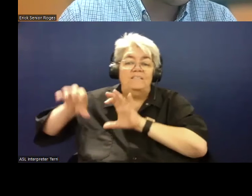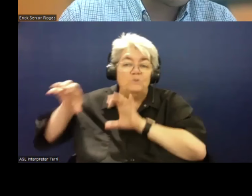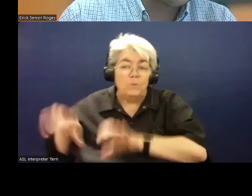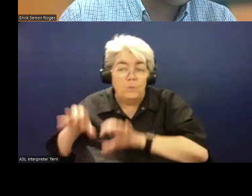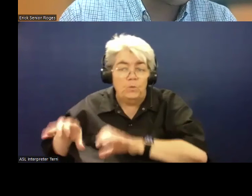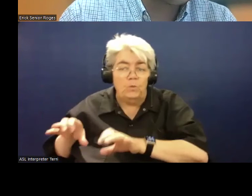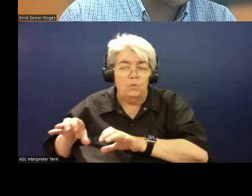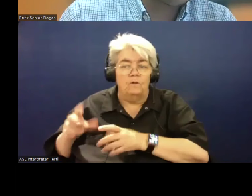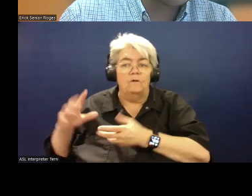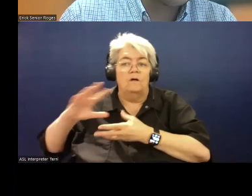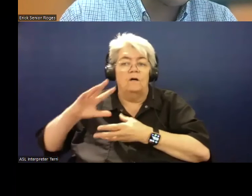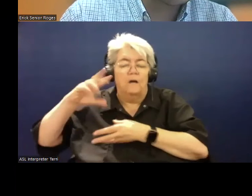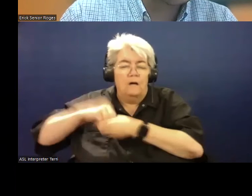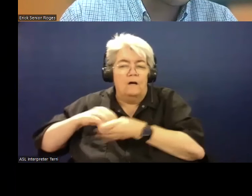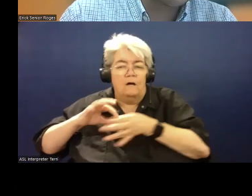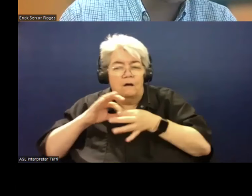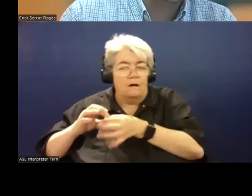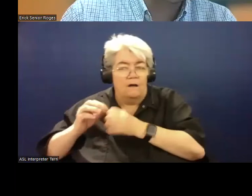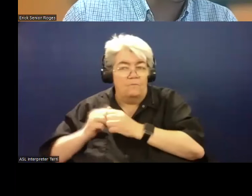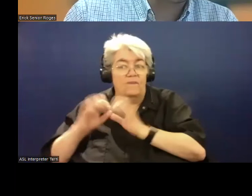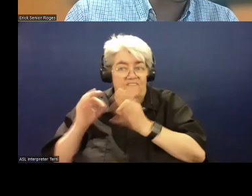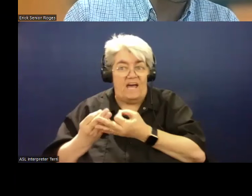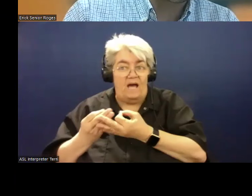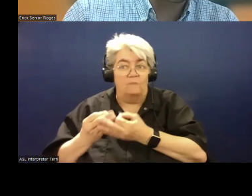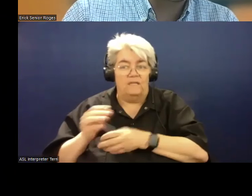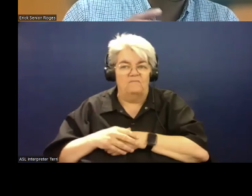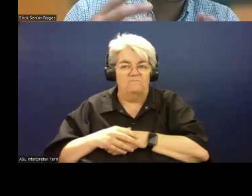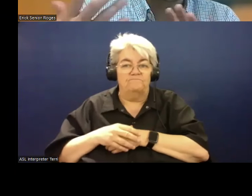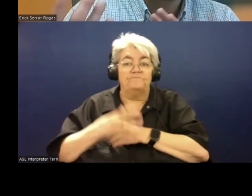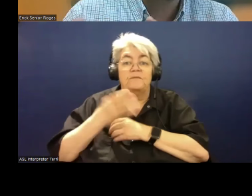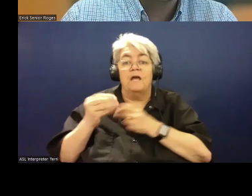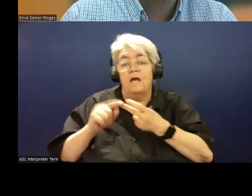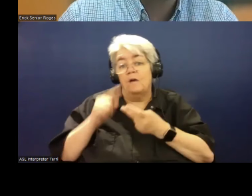SO WE ALSO NEED TO UNDERSTAND THAT IT CAN GO BOTH WAYS.